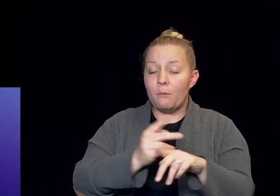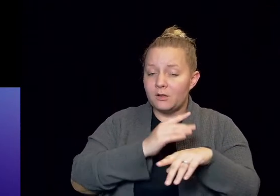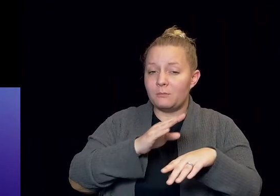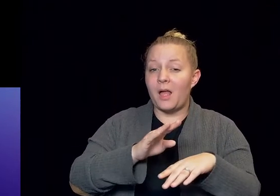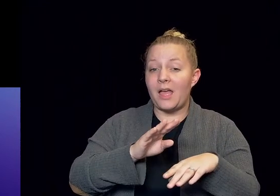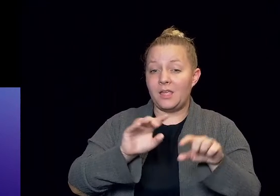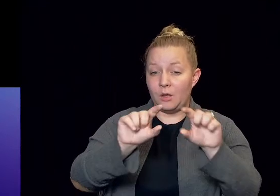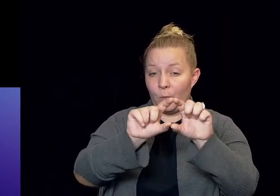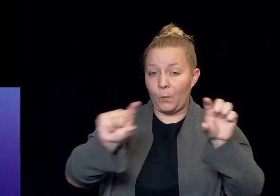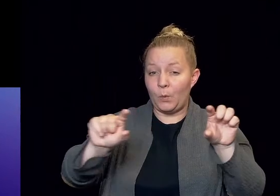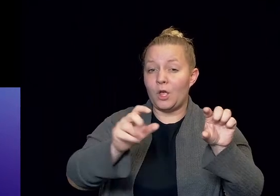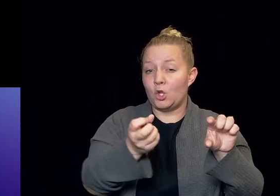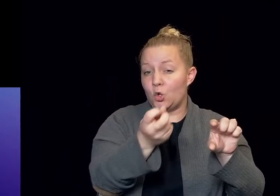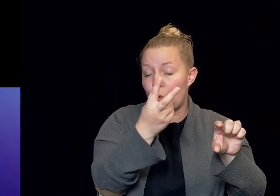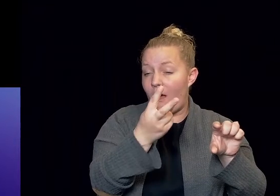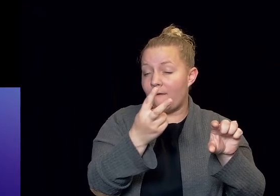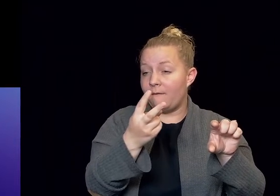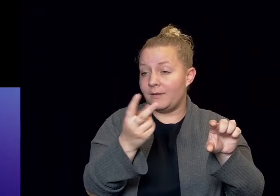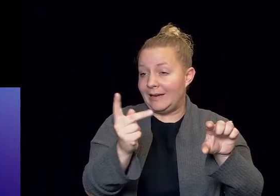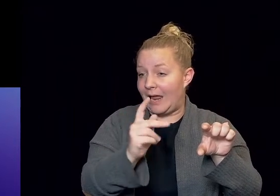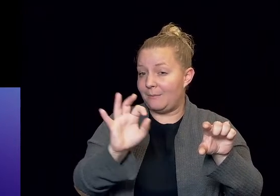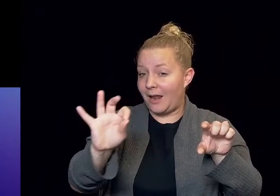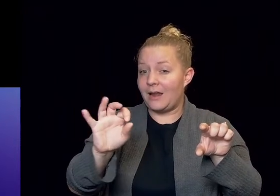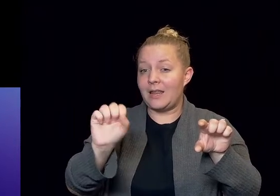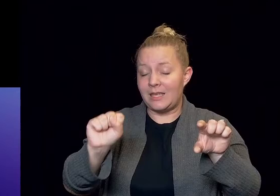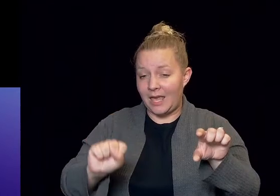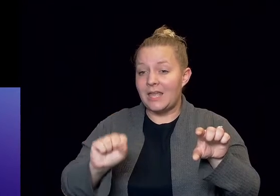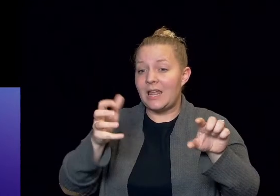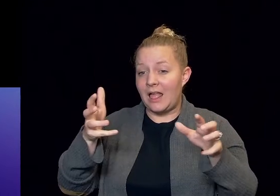you can leave this as an improper fraction or you can turn it into a mixed number. It's